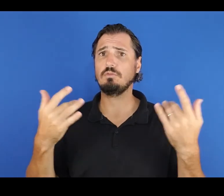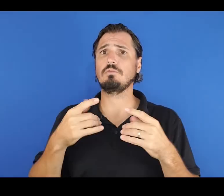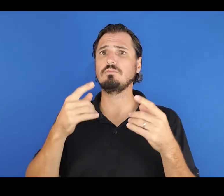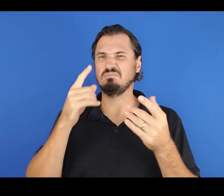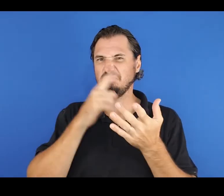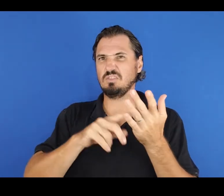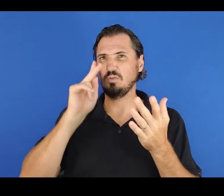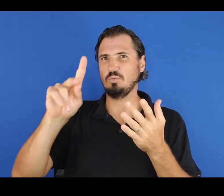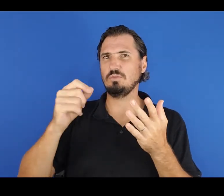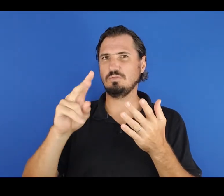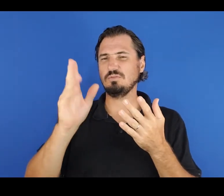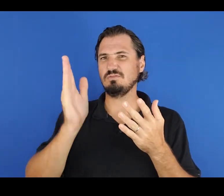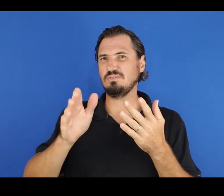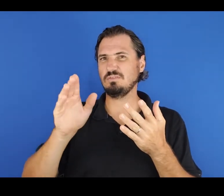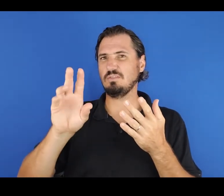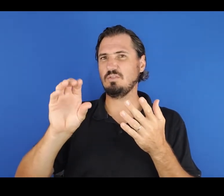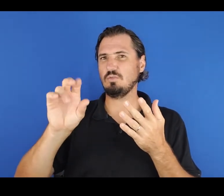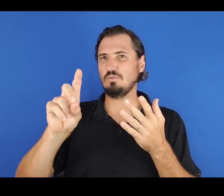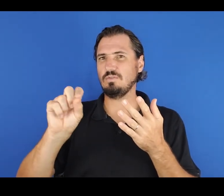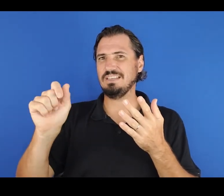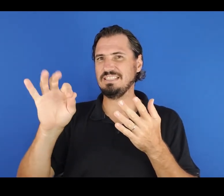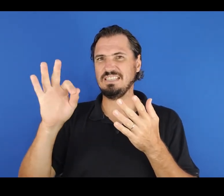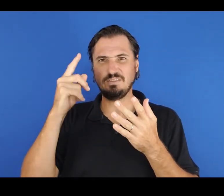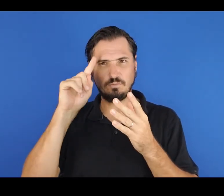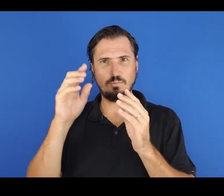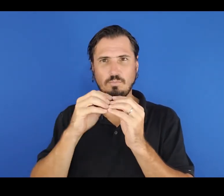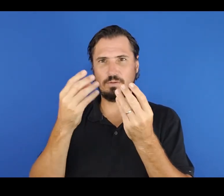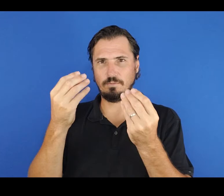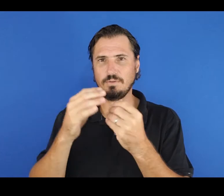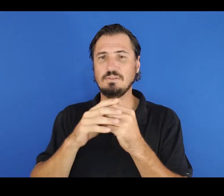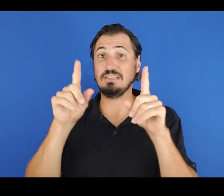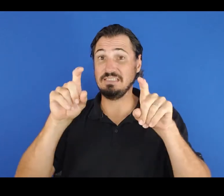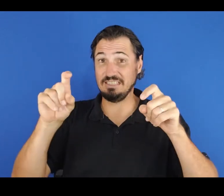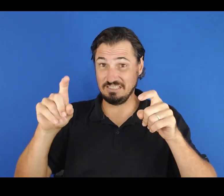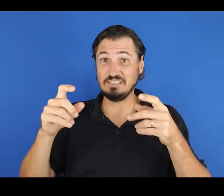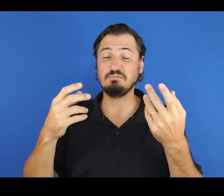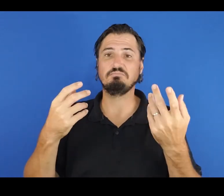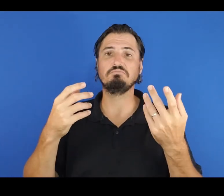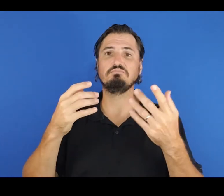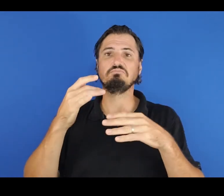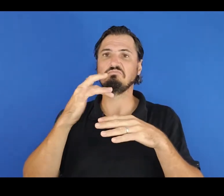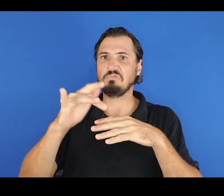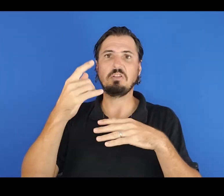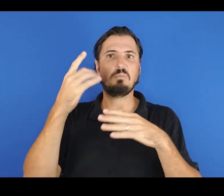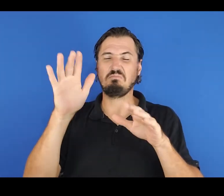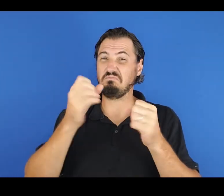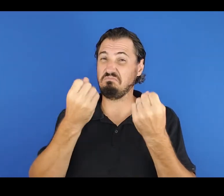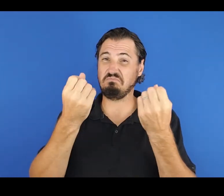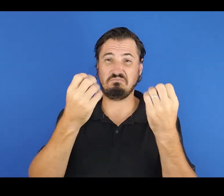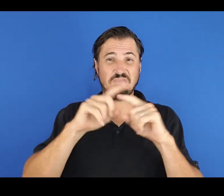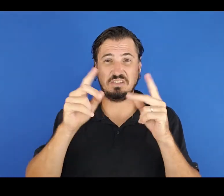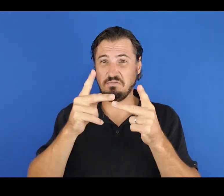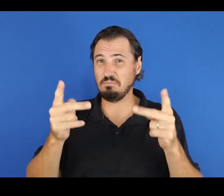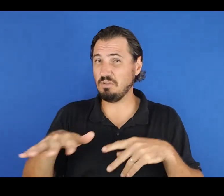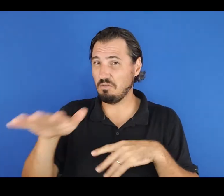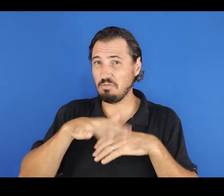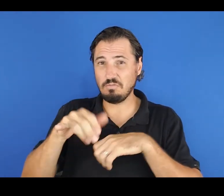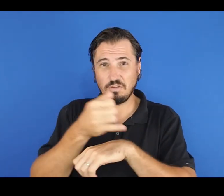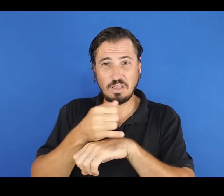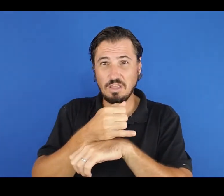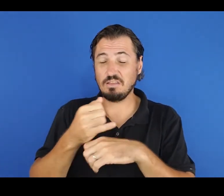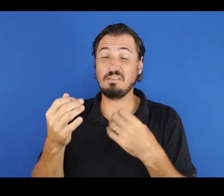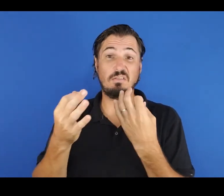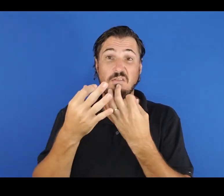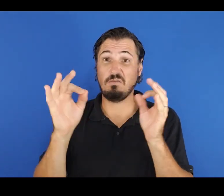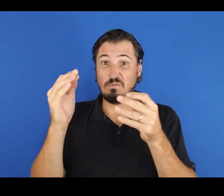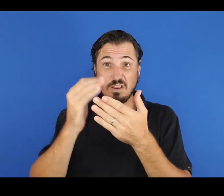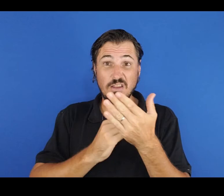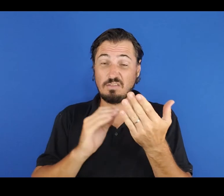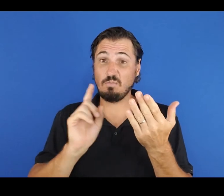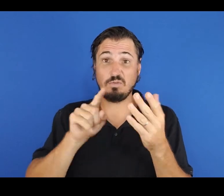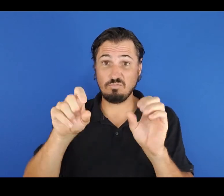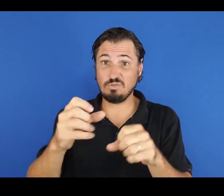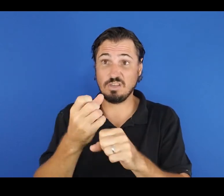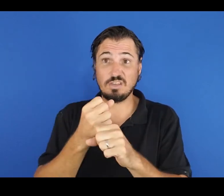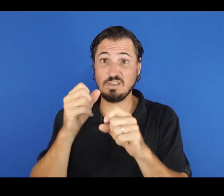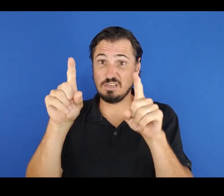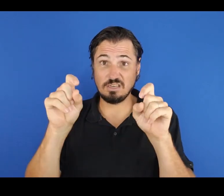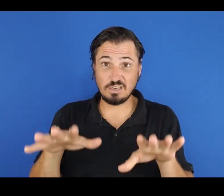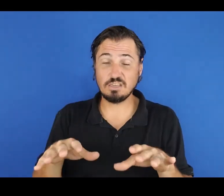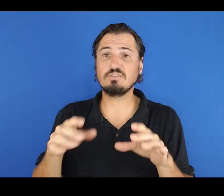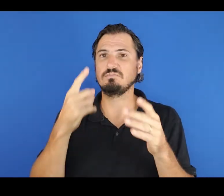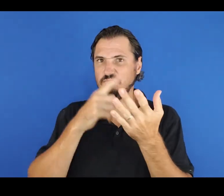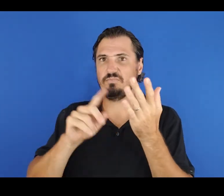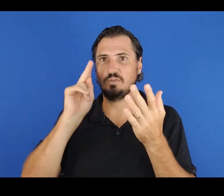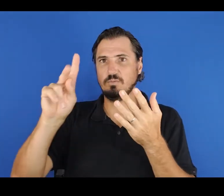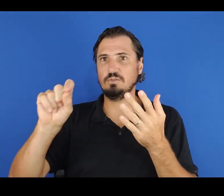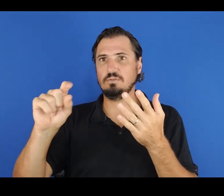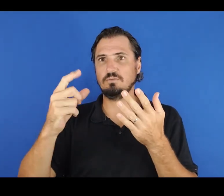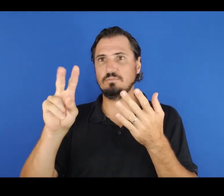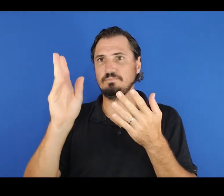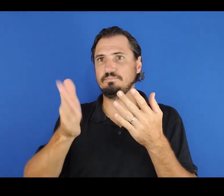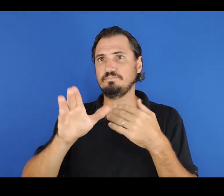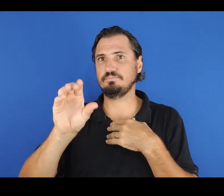Testing is also available daily at locations across the island. For a full list of free COVID-19 testing locations, visit Kauai.gov/COVIDtest